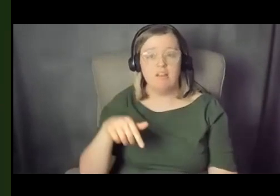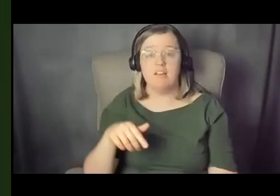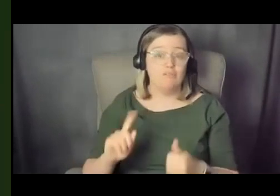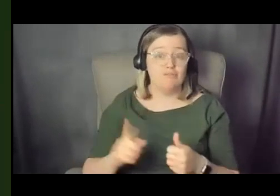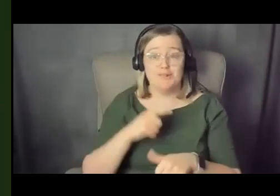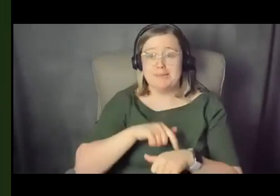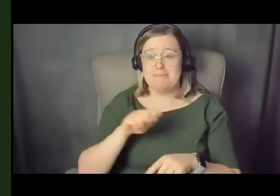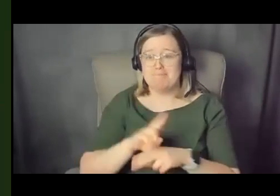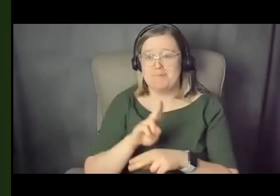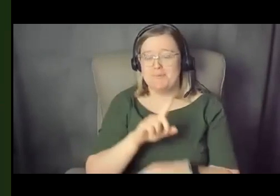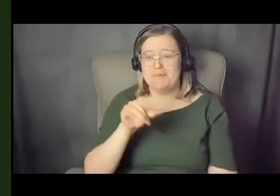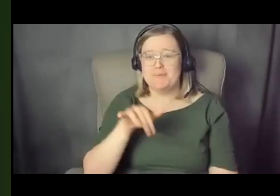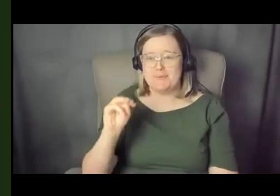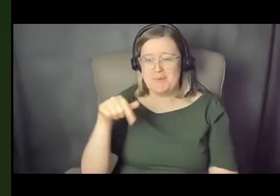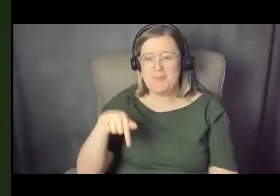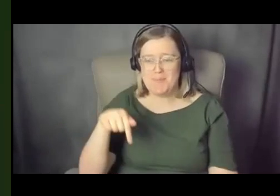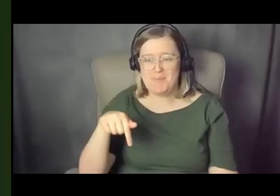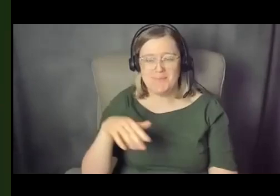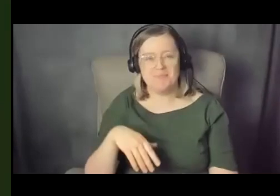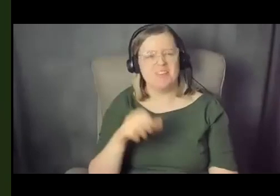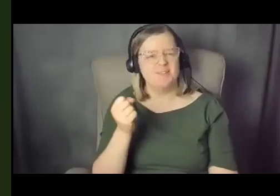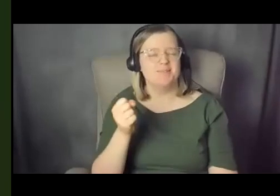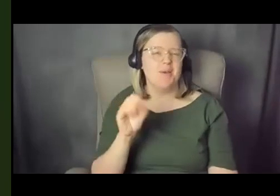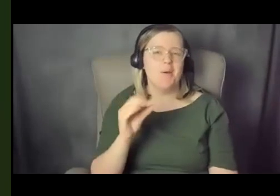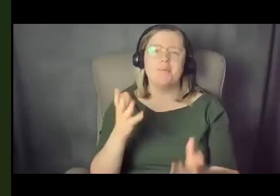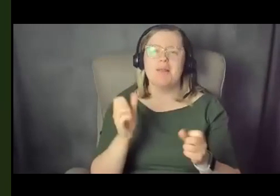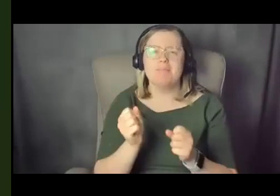We are using the zoom for the first time for this project. We want to make sure that you have the best experience possible.